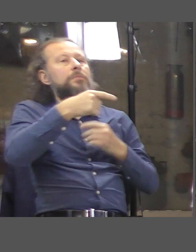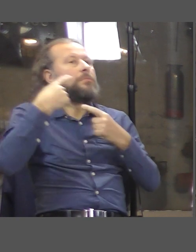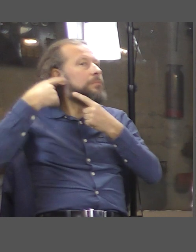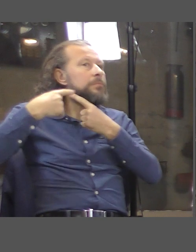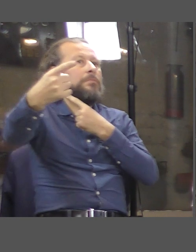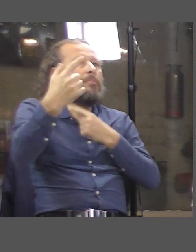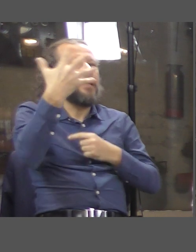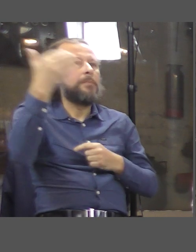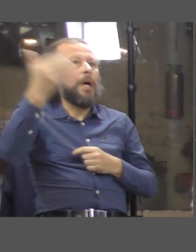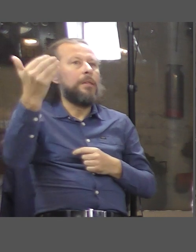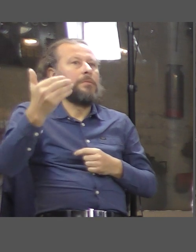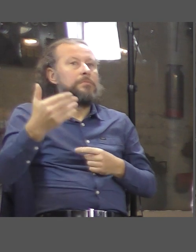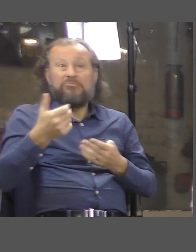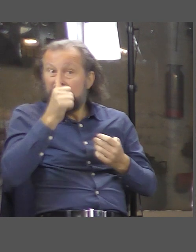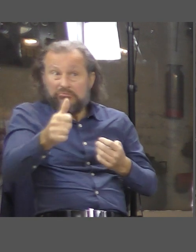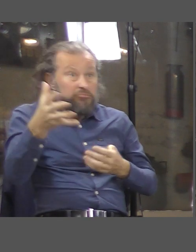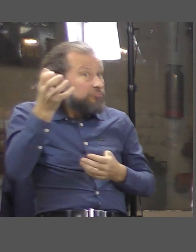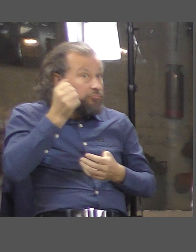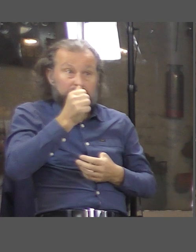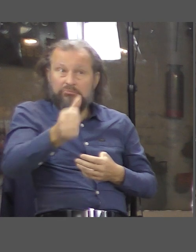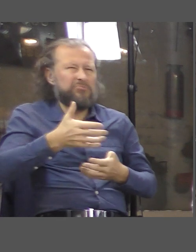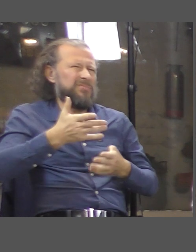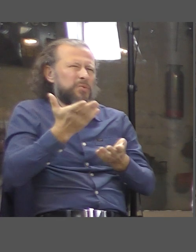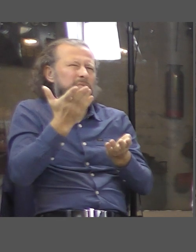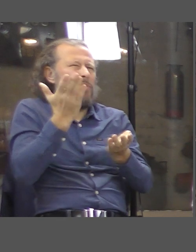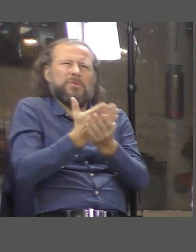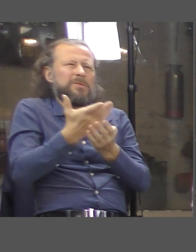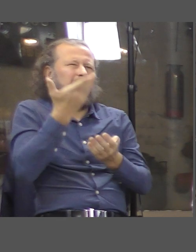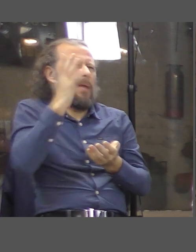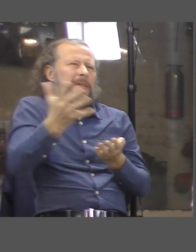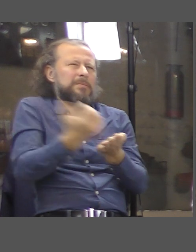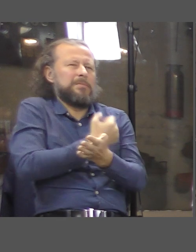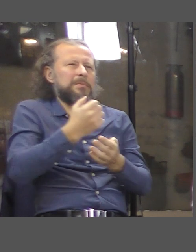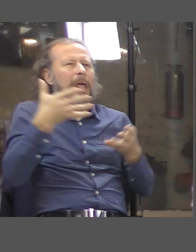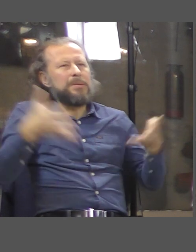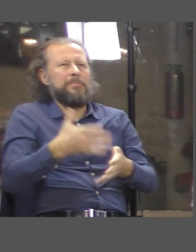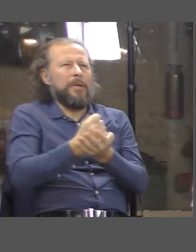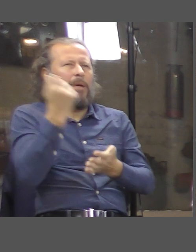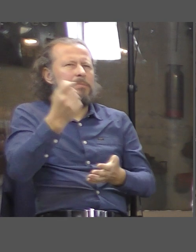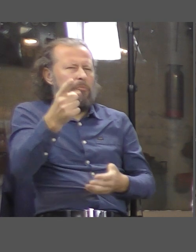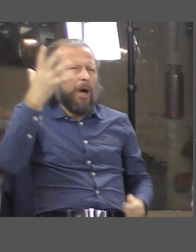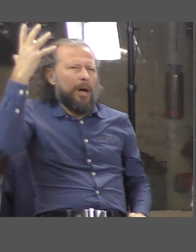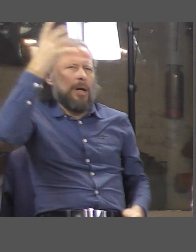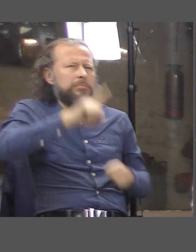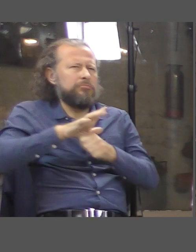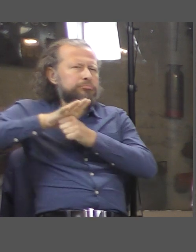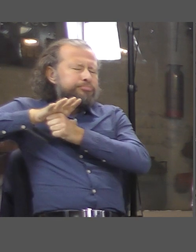If someone could not hear at 5m, did not get a licence.